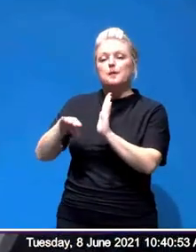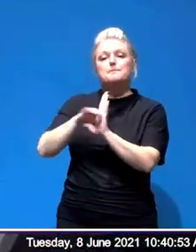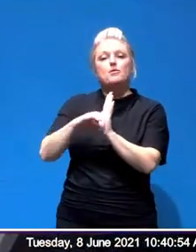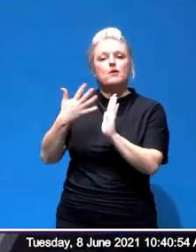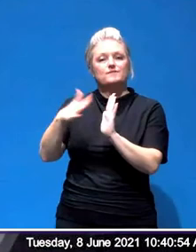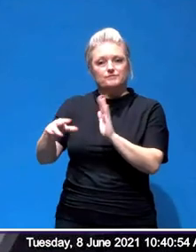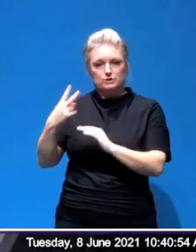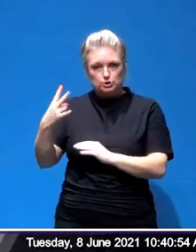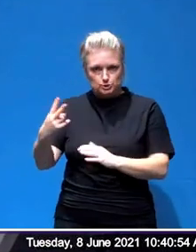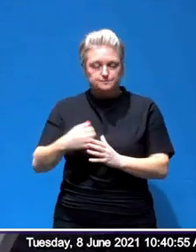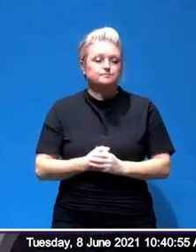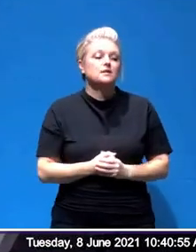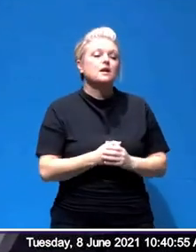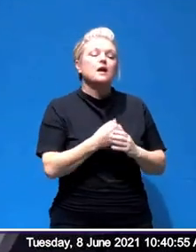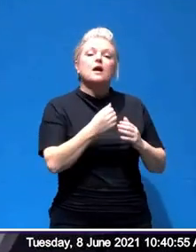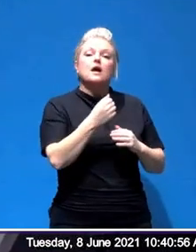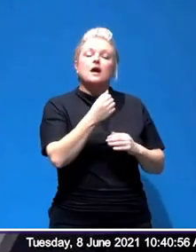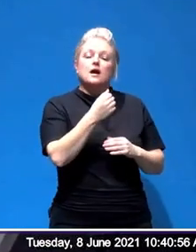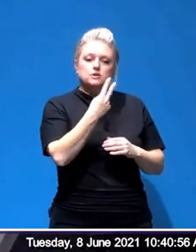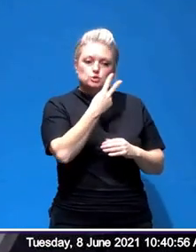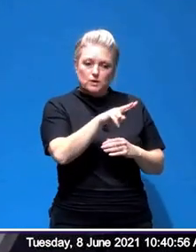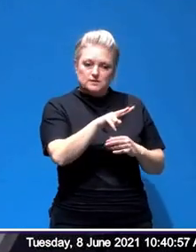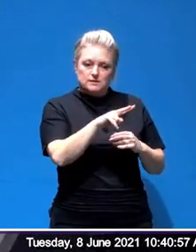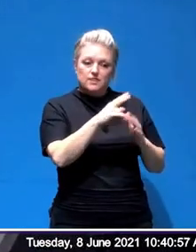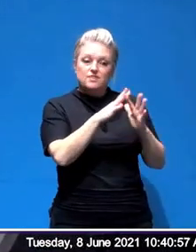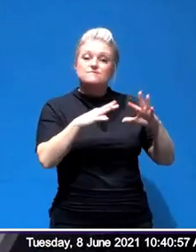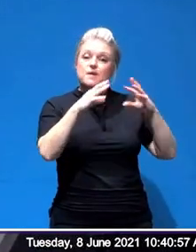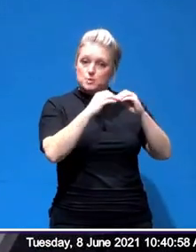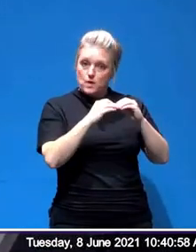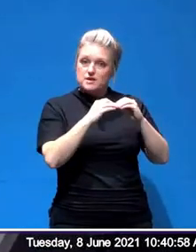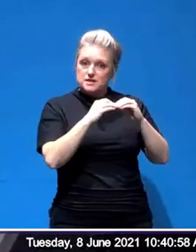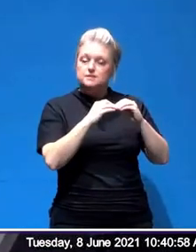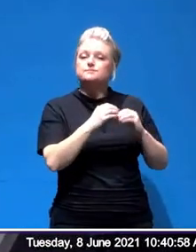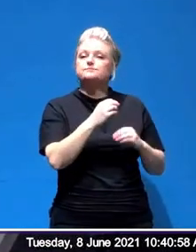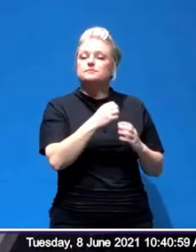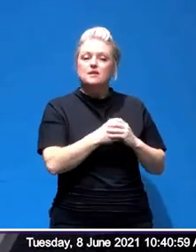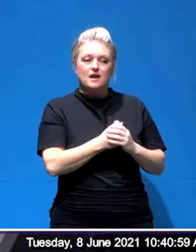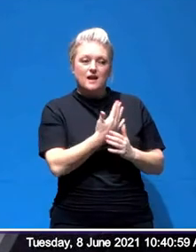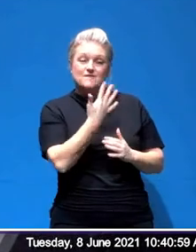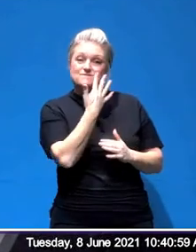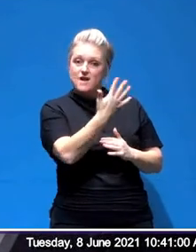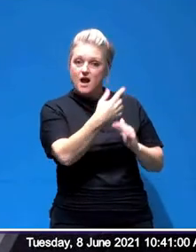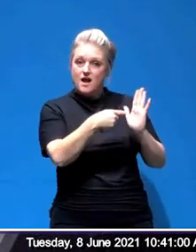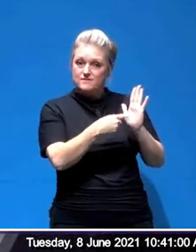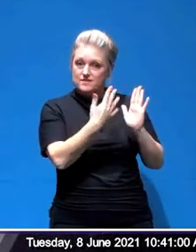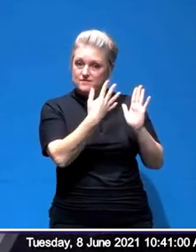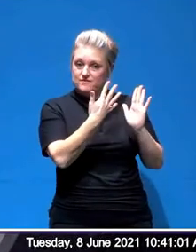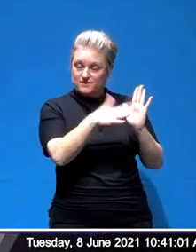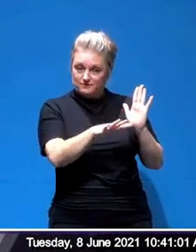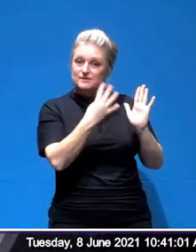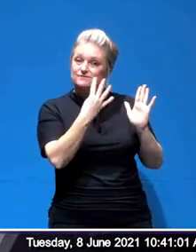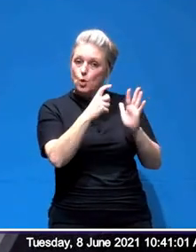On 22 February 2019, at 5.54 pm, I received a phone call from a support